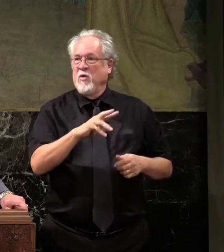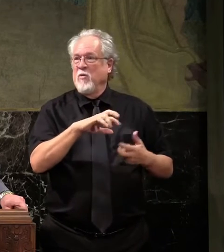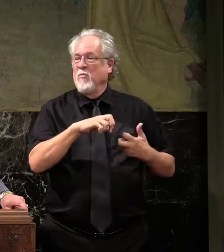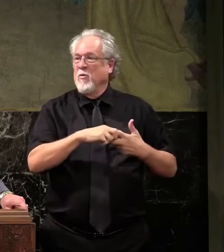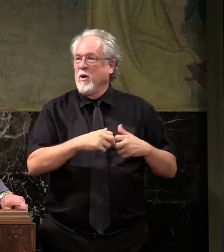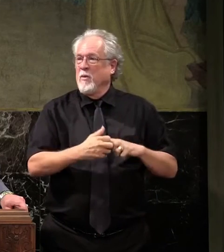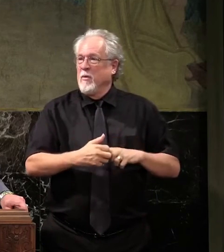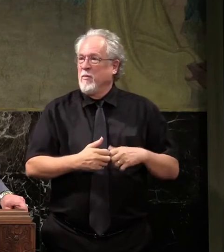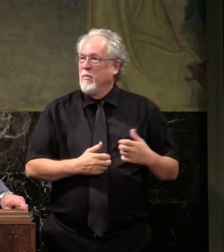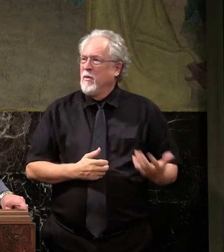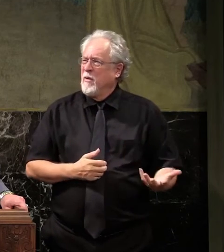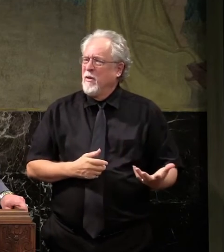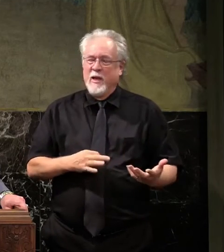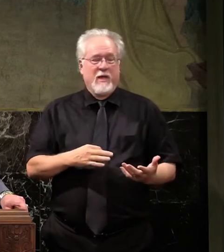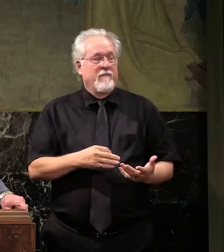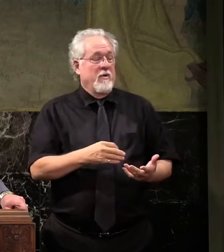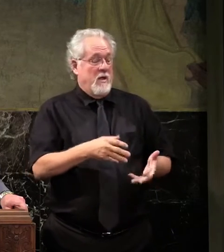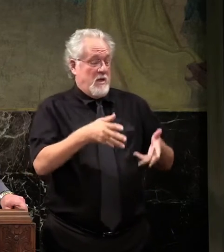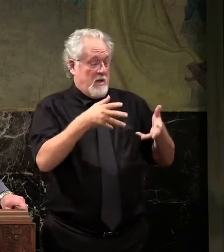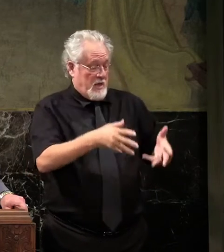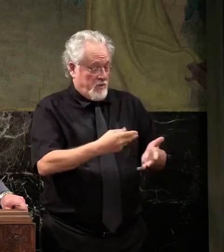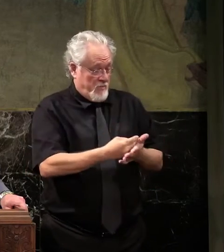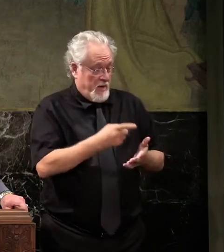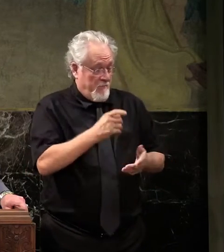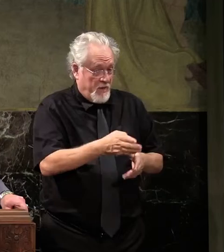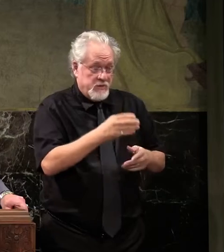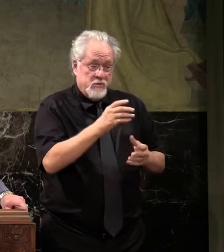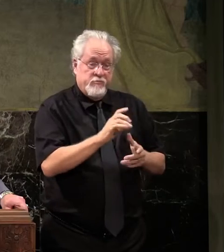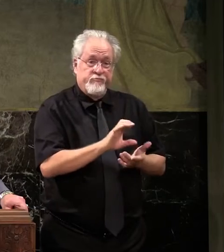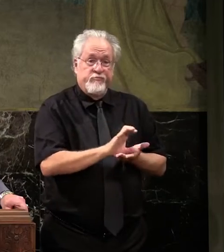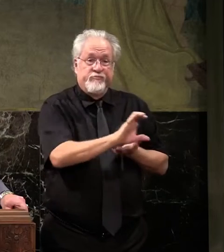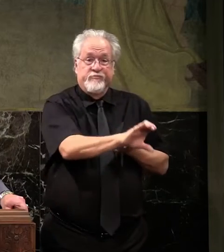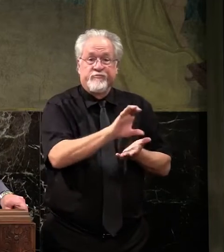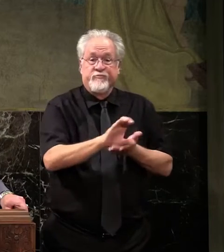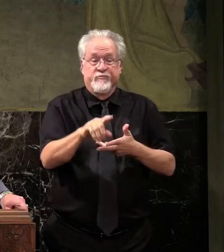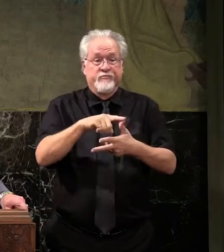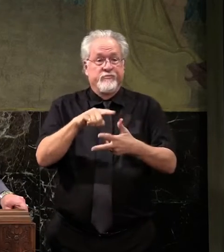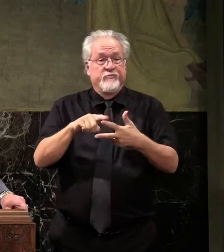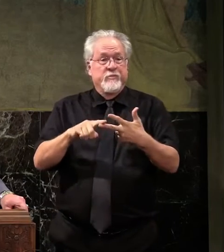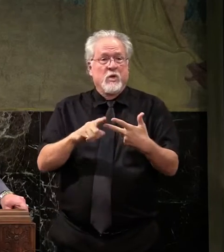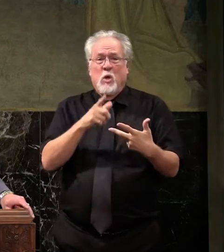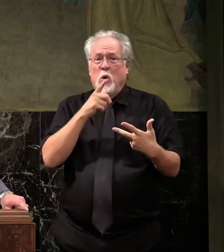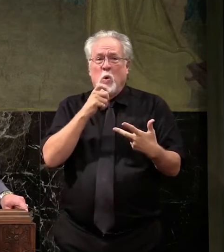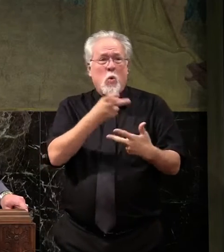all of the extra revenue has to go to those three areas who's going to loan us the money.